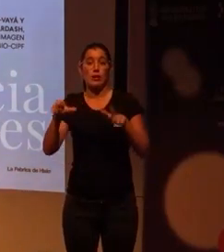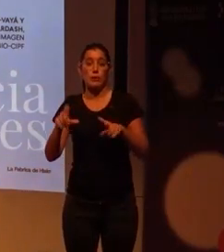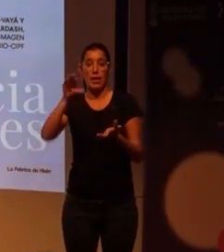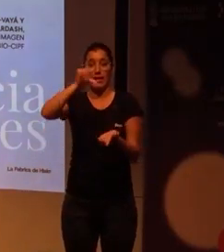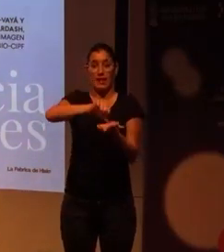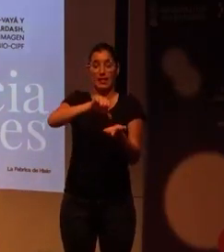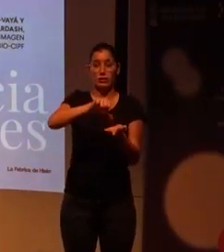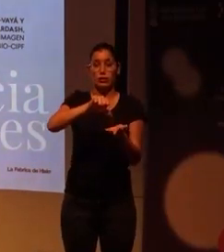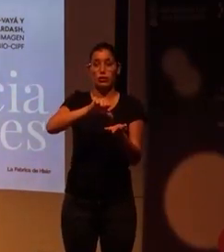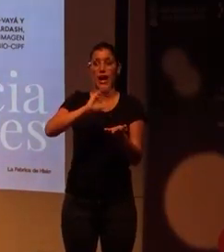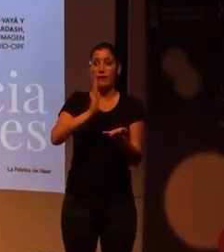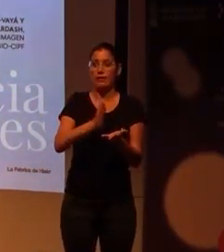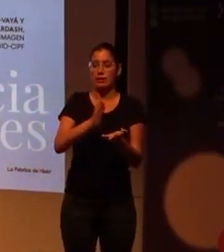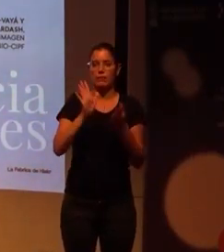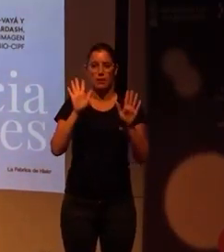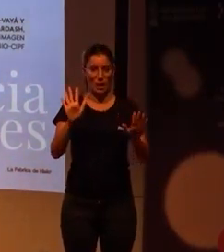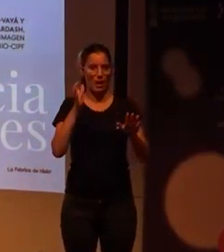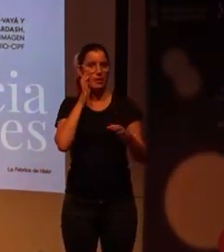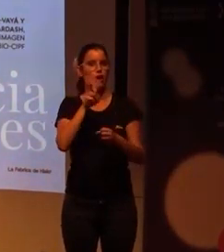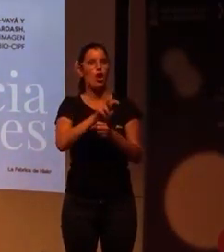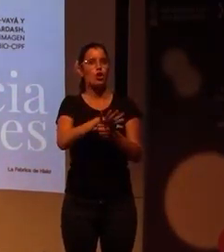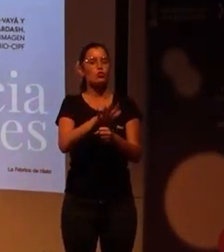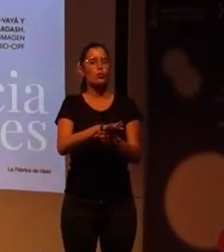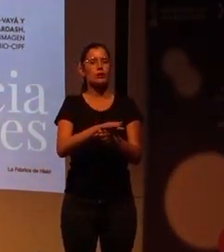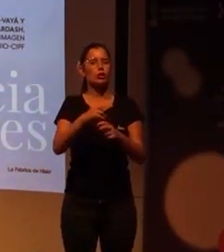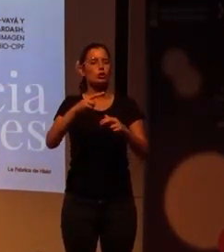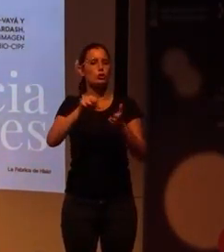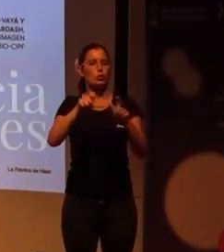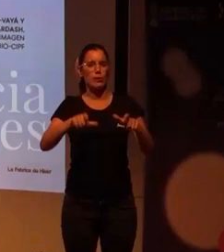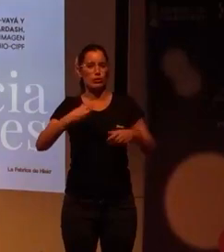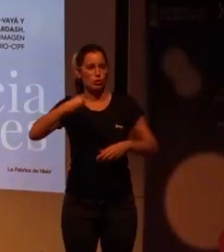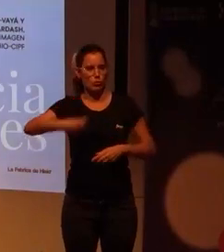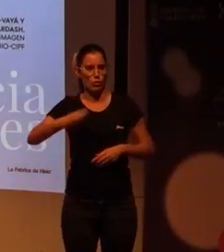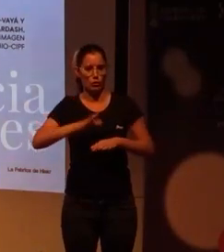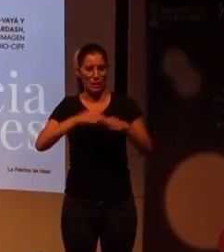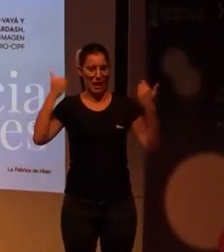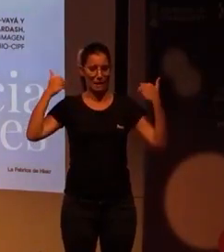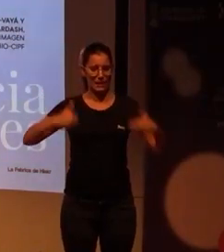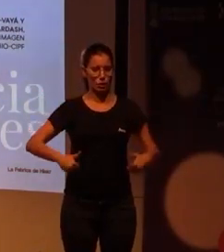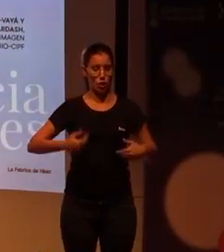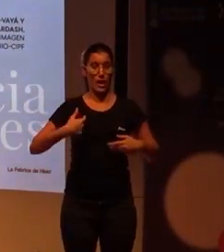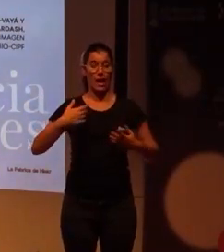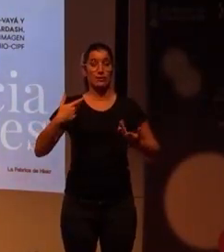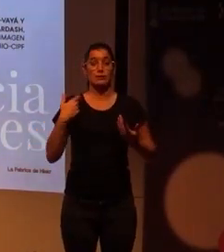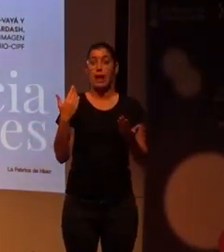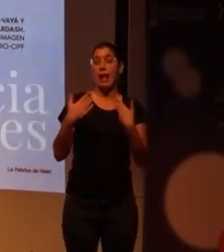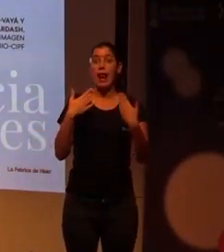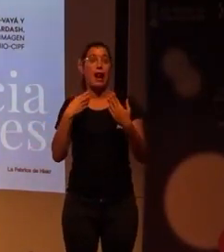In other words, urban gardens are great for both the most extroverted person in the world, the person with the most friends in the world,